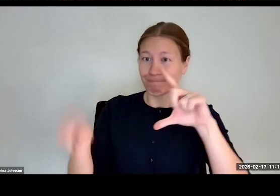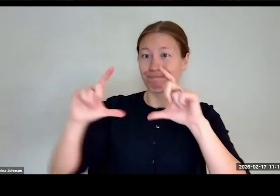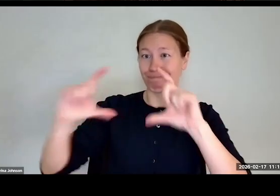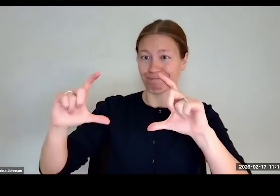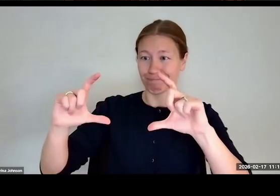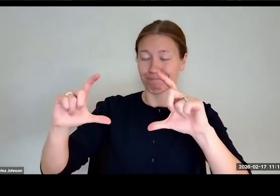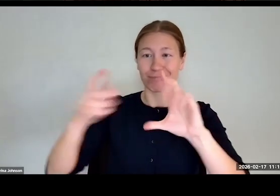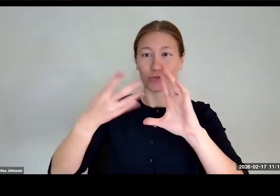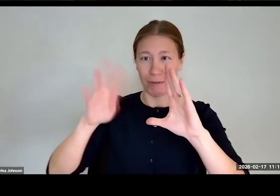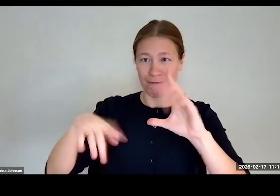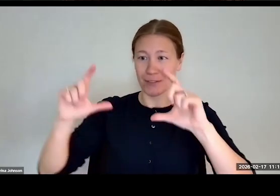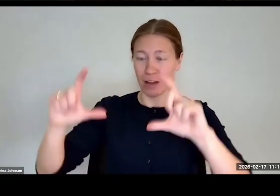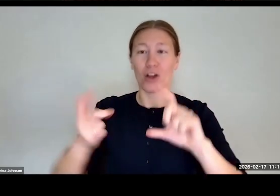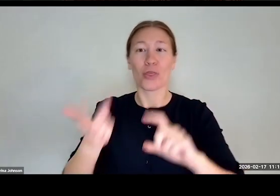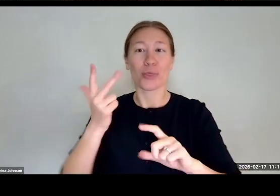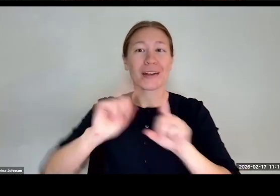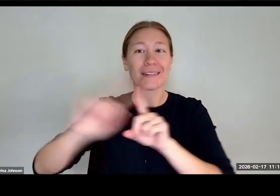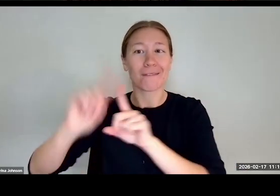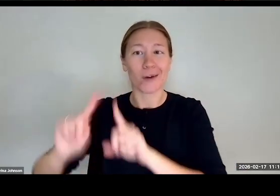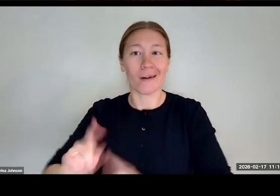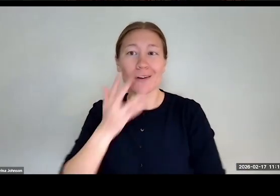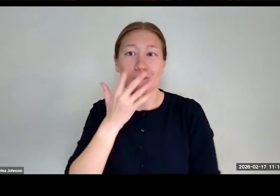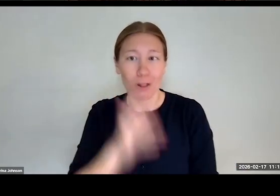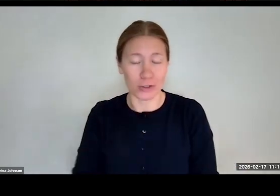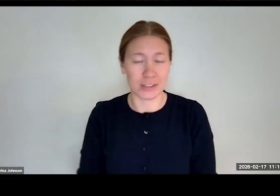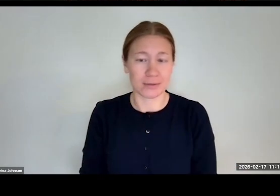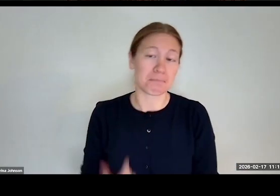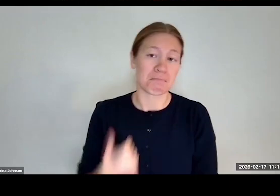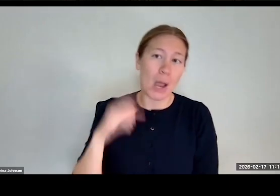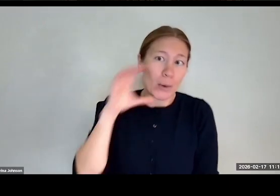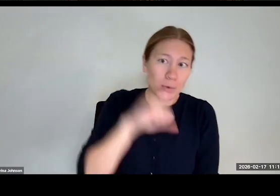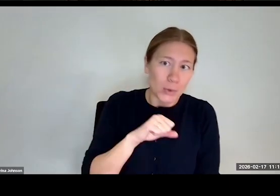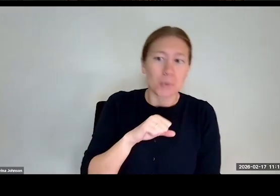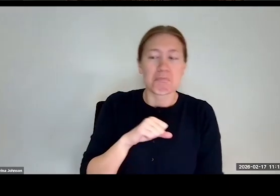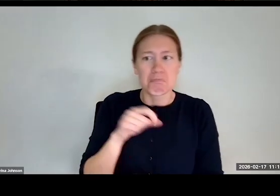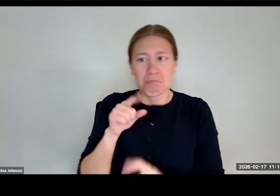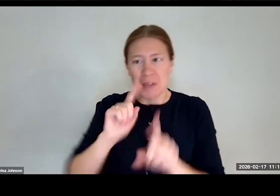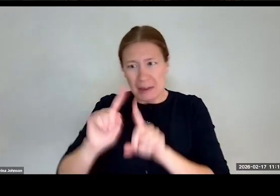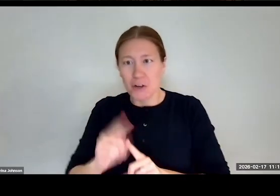Those colors would assume, I would assume correspond to some sort of legend that indicates